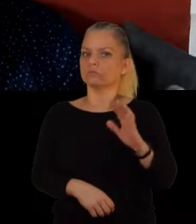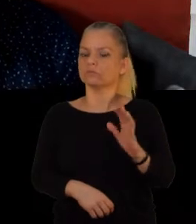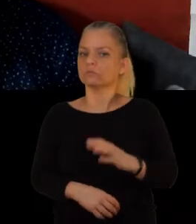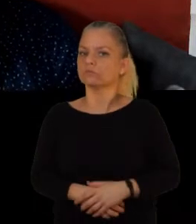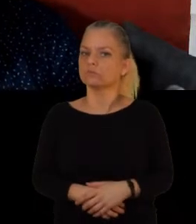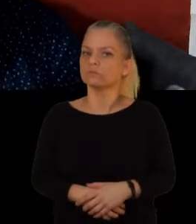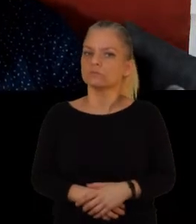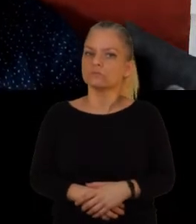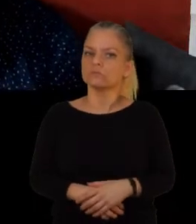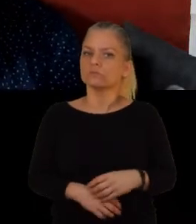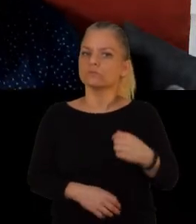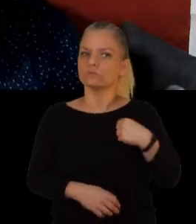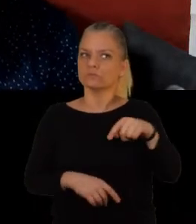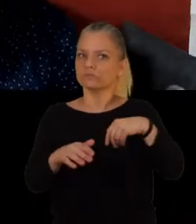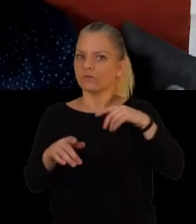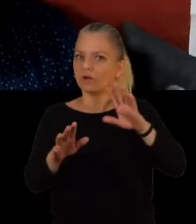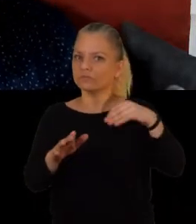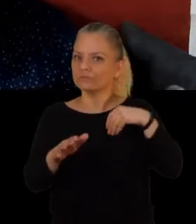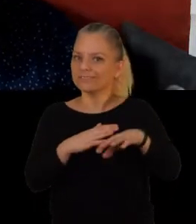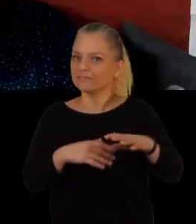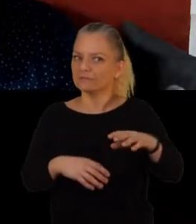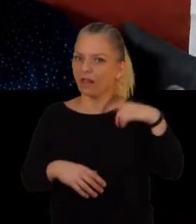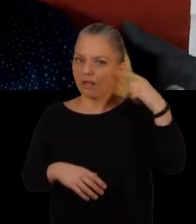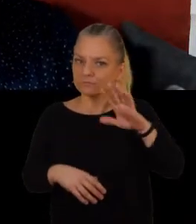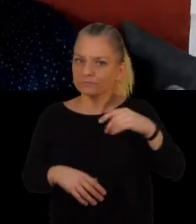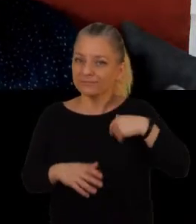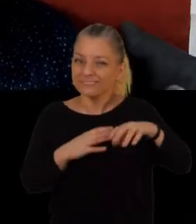about Scottish Recovery Network not when i was living in Scotland not when i was in London but